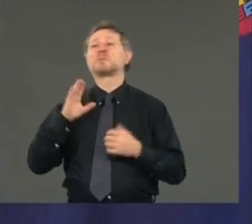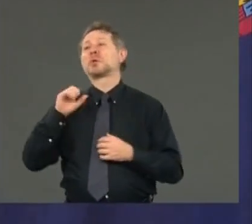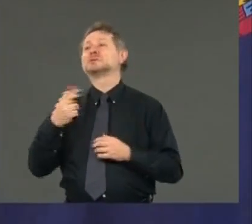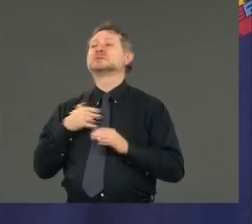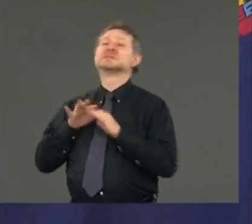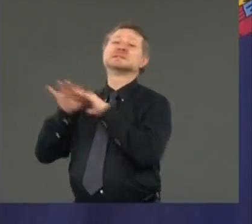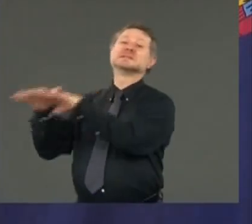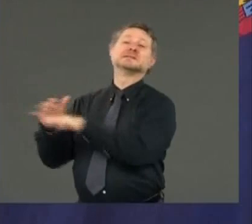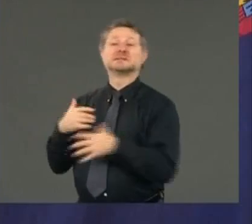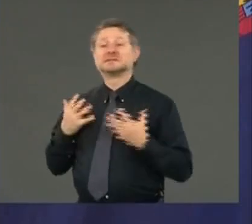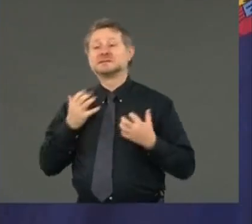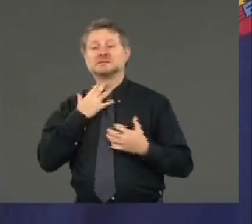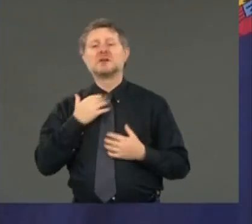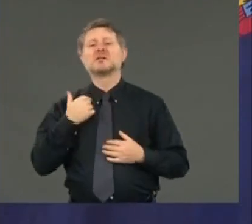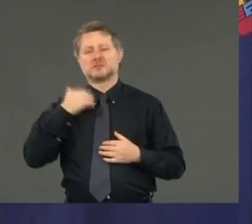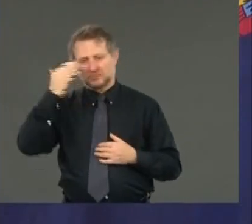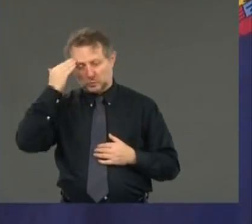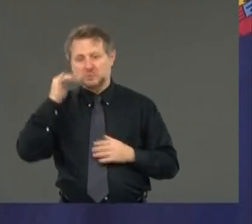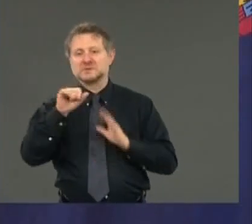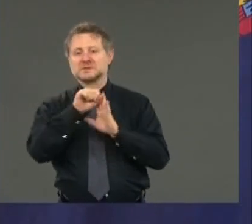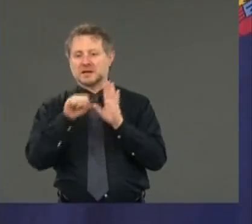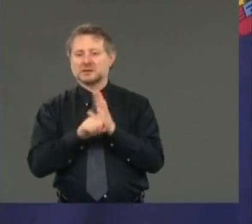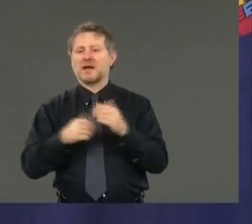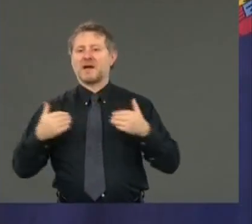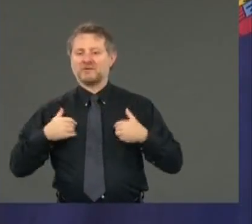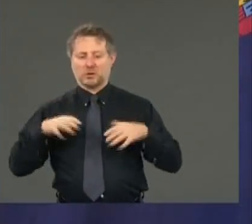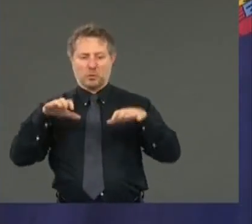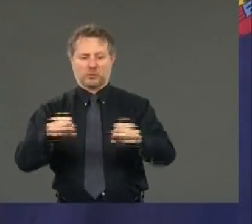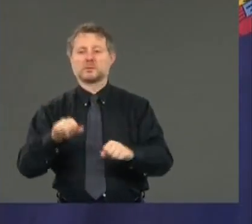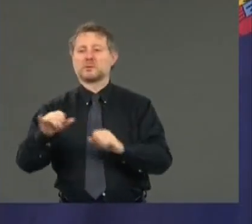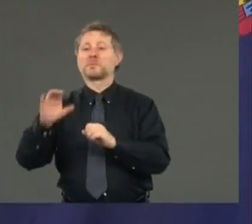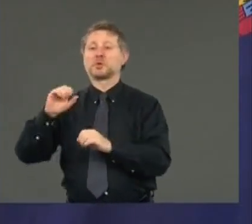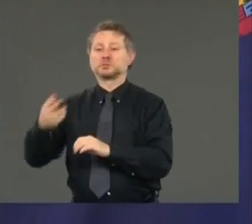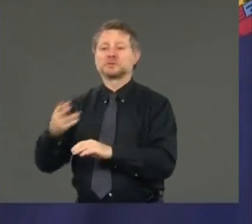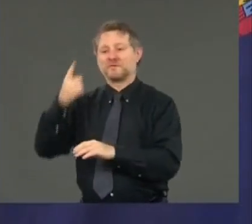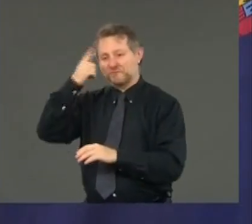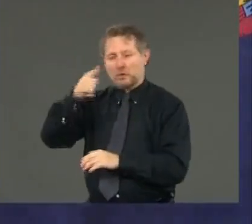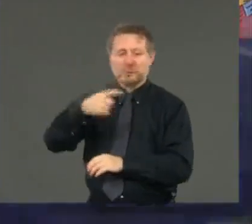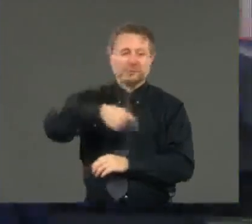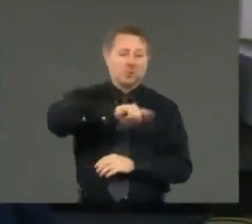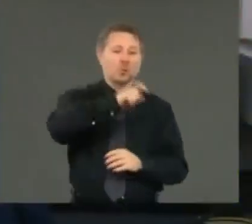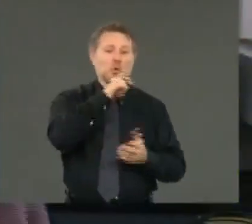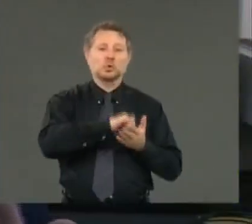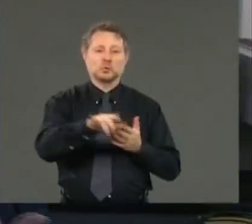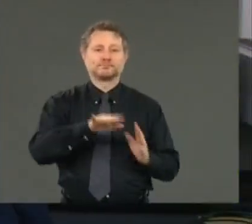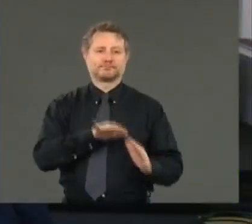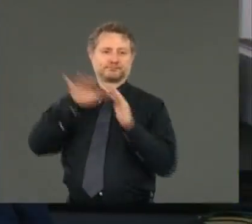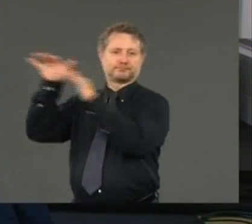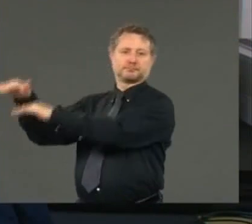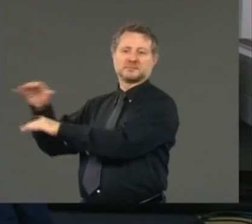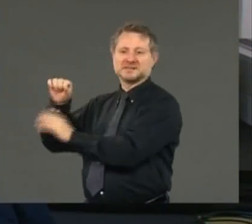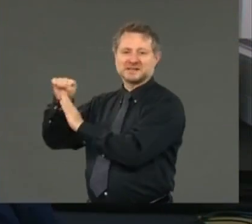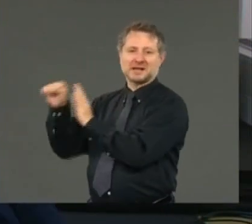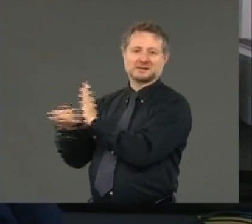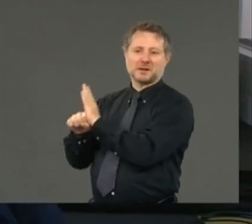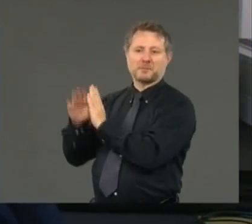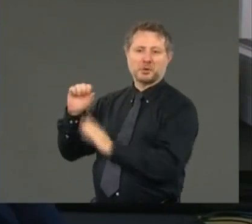ISSUE. PEOPLE IN NEW YORK CITY SAY I WANT TO GO GOT TO BEACH. WE DO HAVE STATE BEACHES OPEN